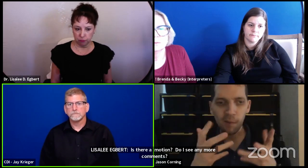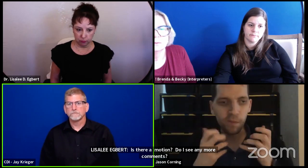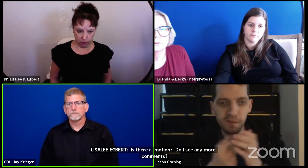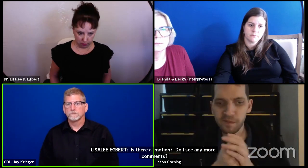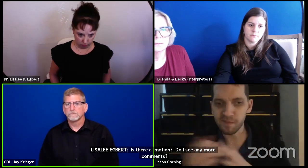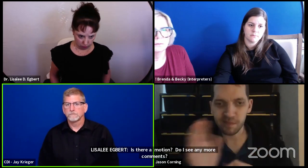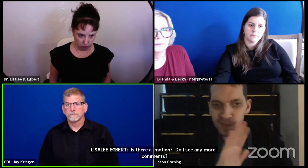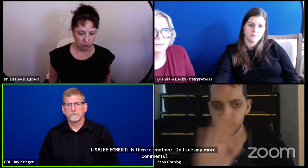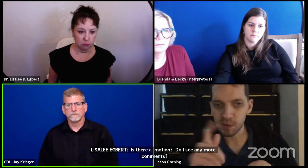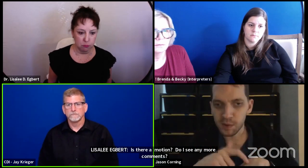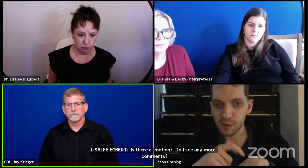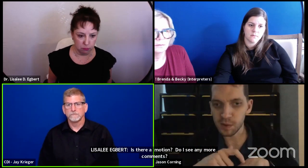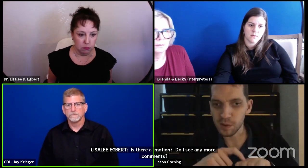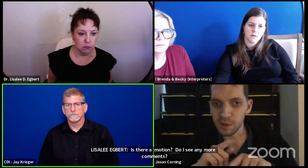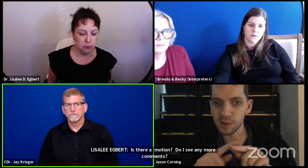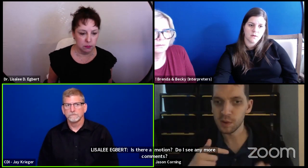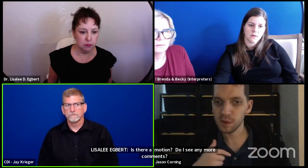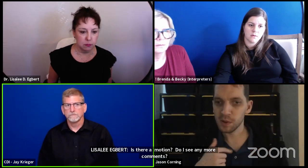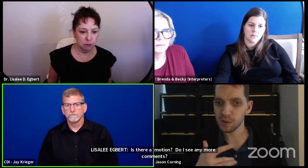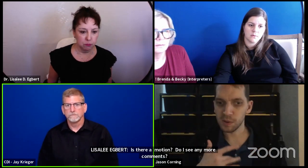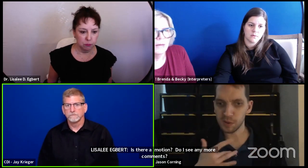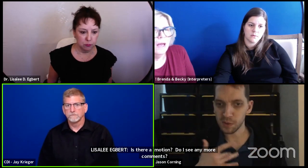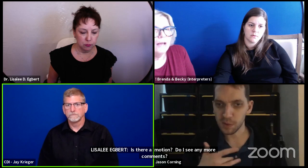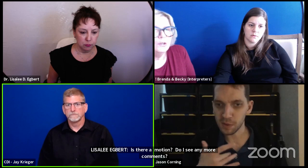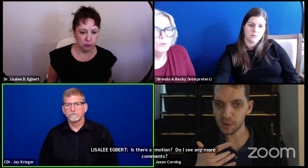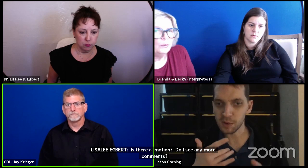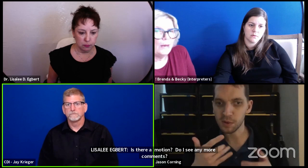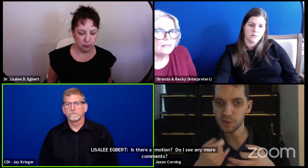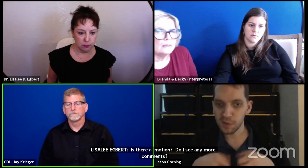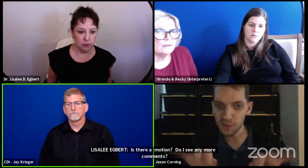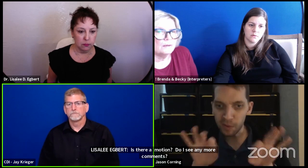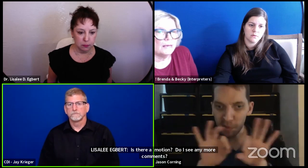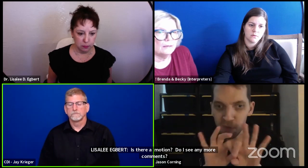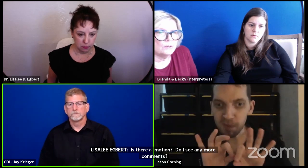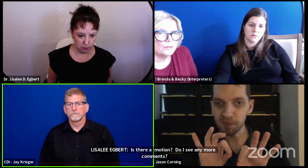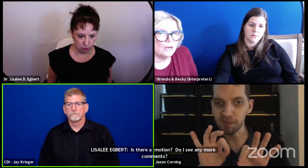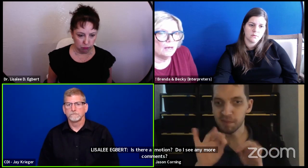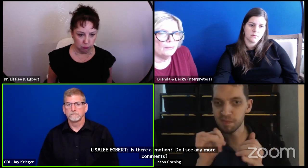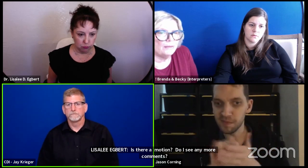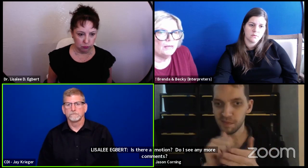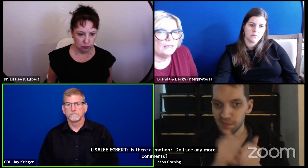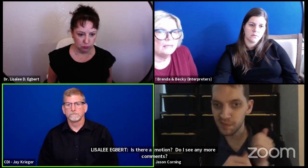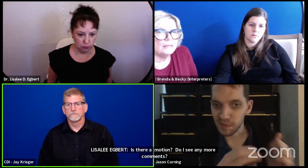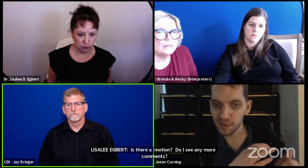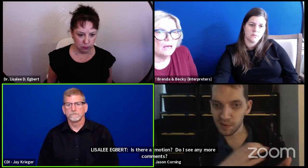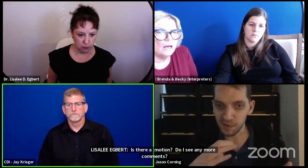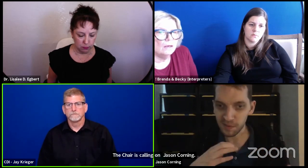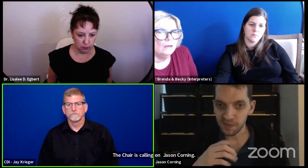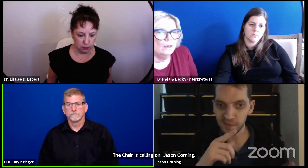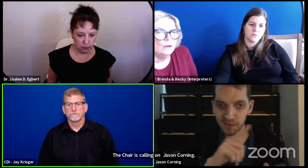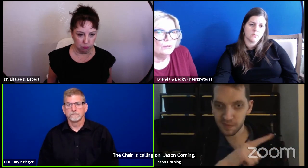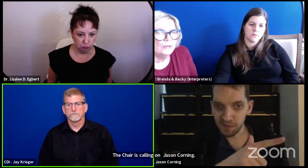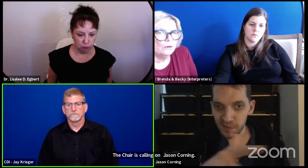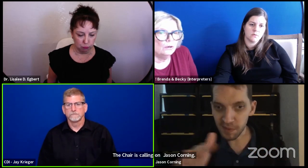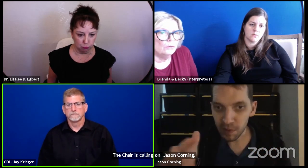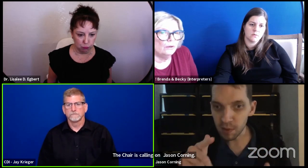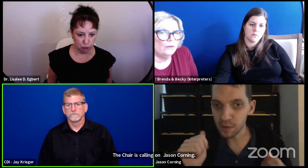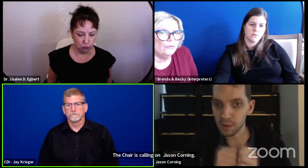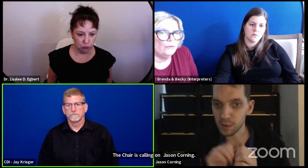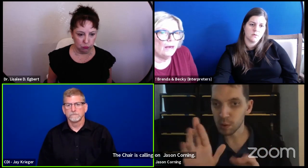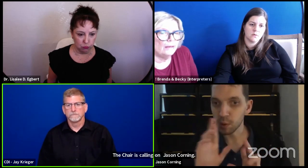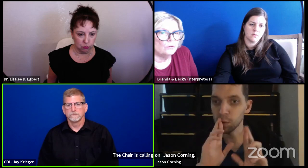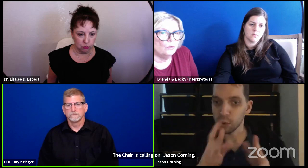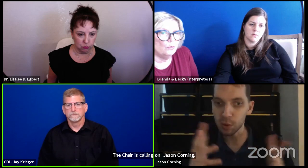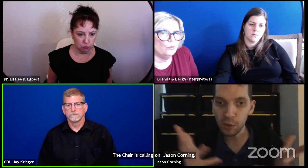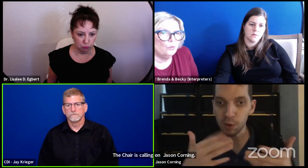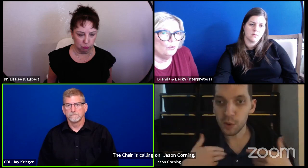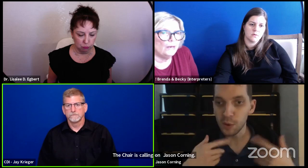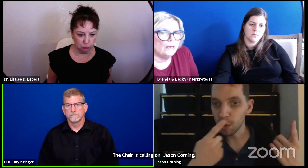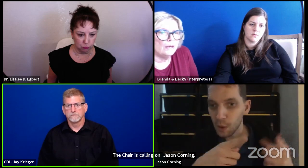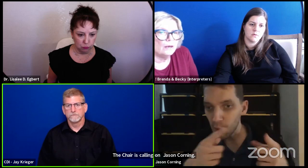I don't want to waste the council's time, but I think it is critical that we go